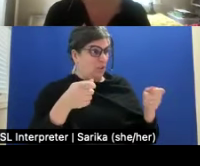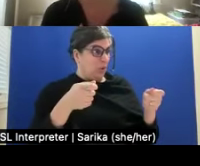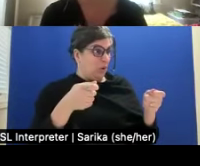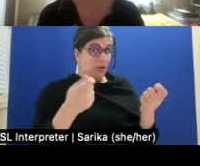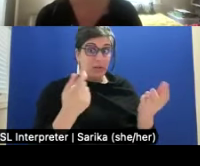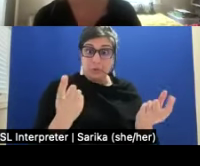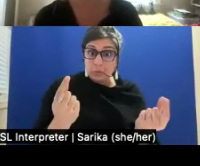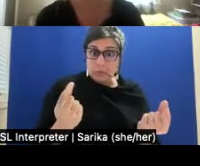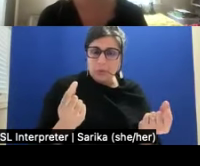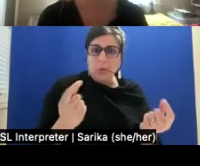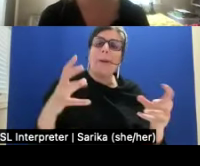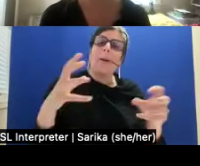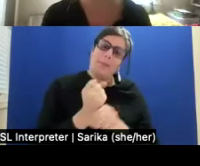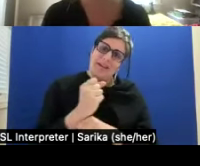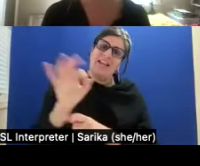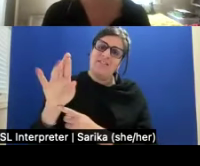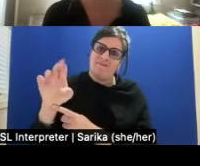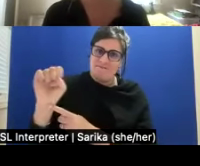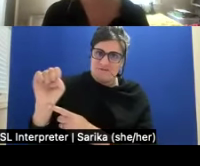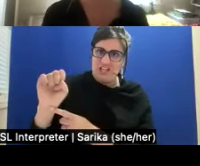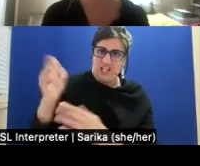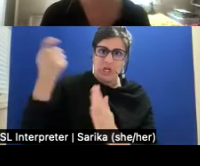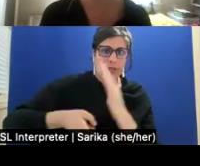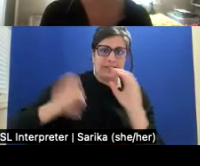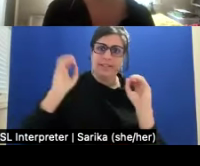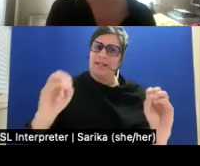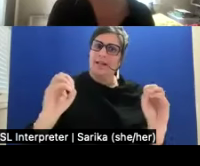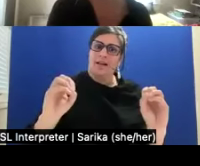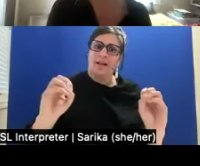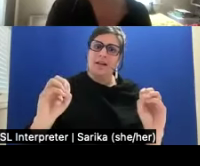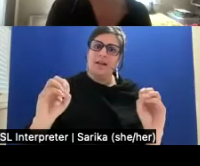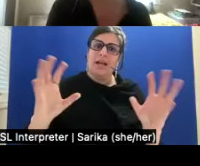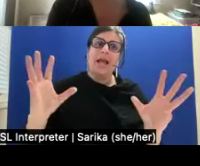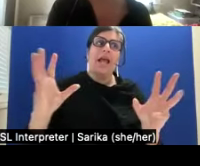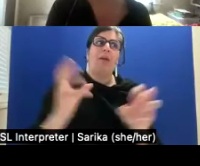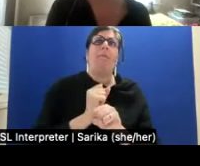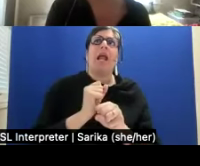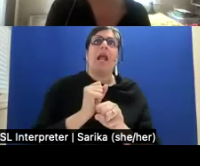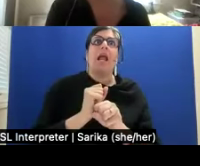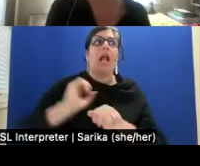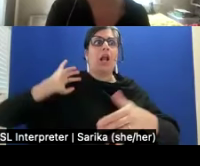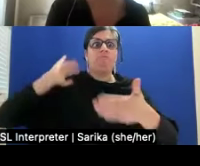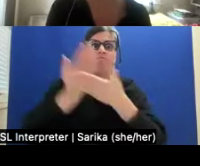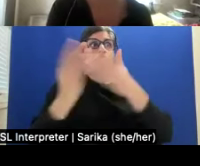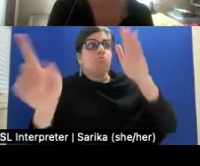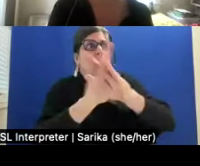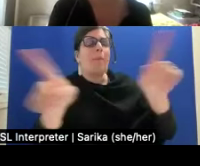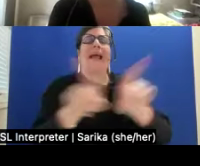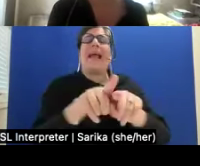and make being present as easy as is possible. With co-hosting.